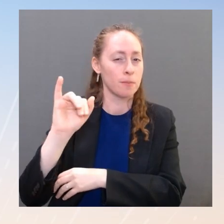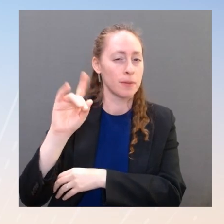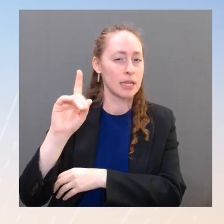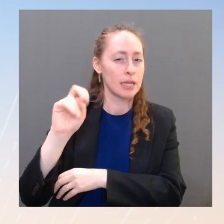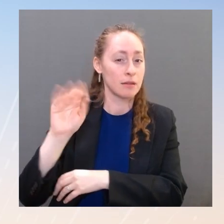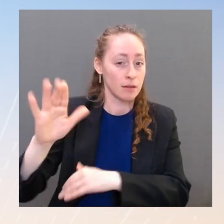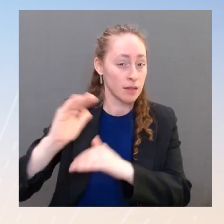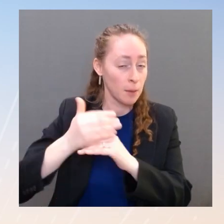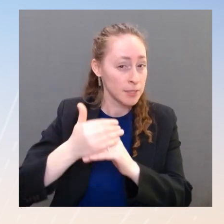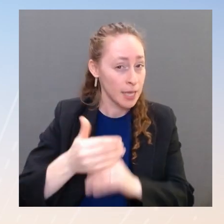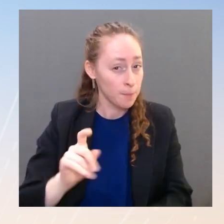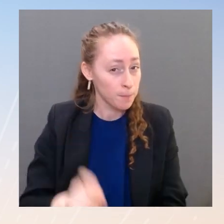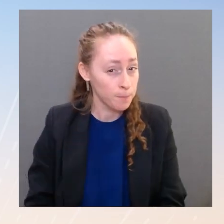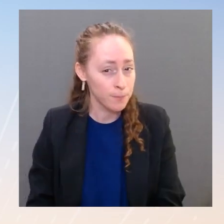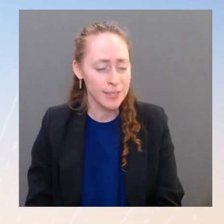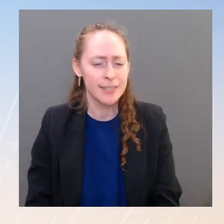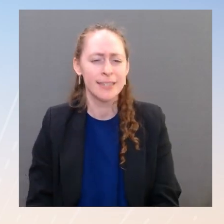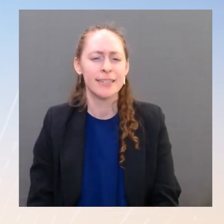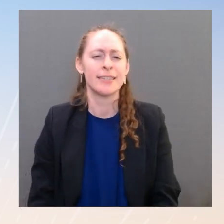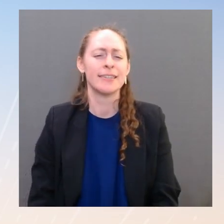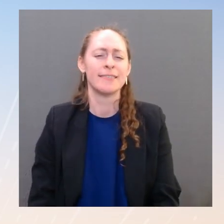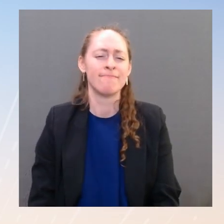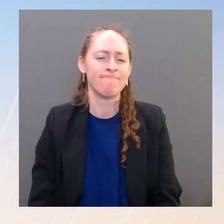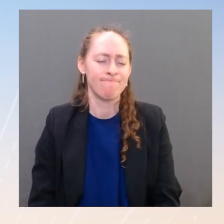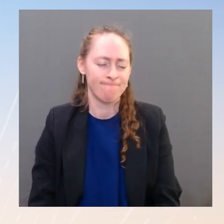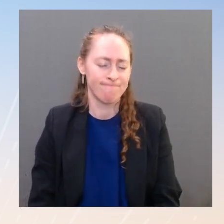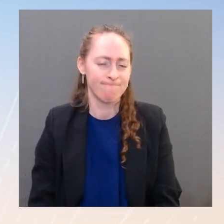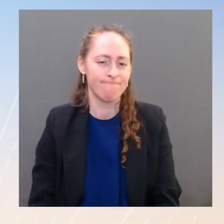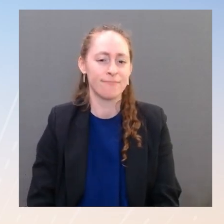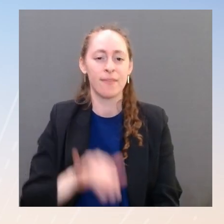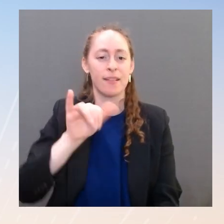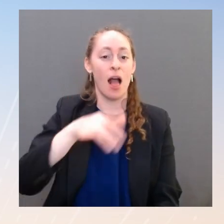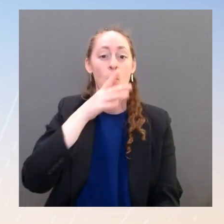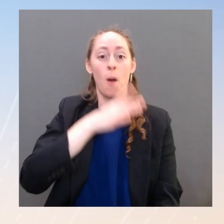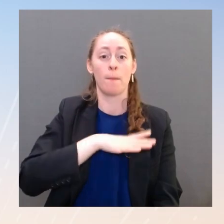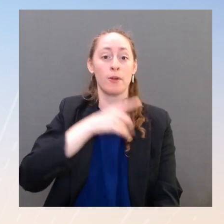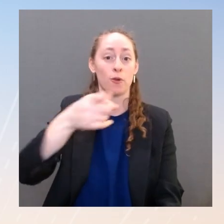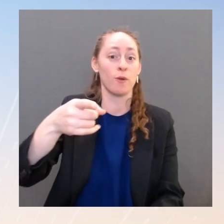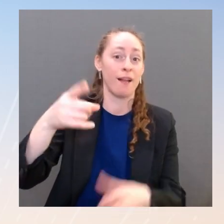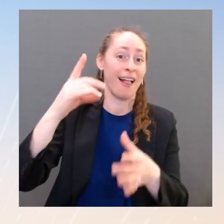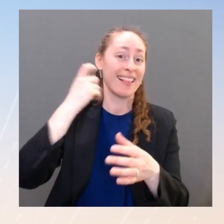and has done extensive work addressing disinformation. She has testified before Congress,